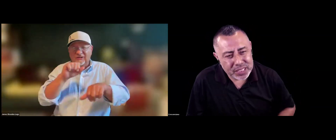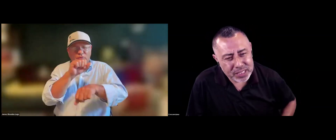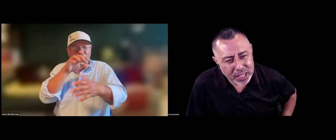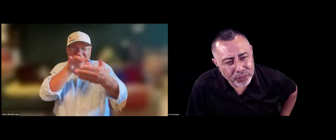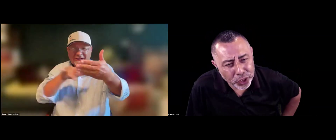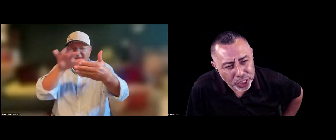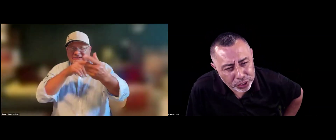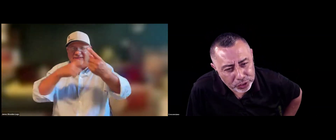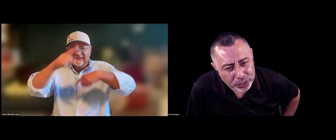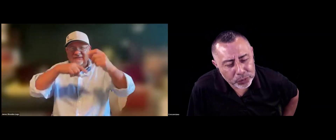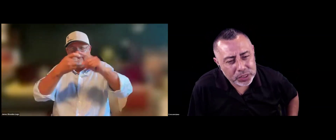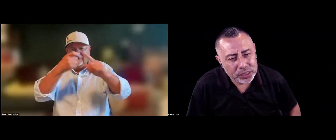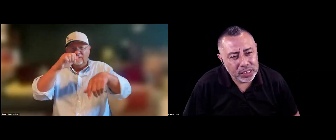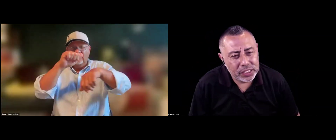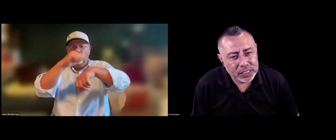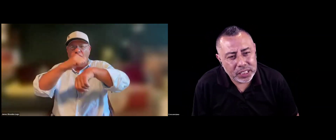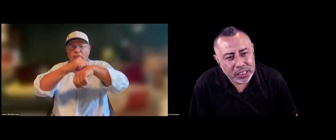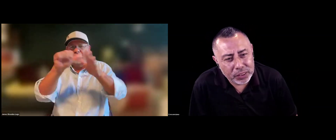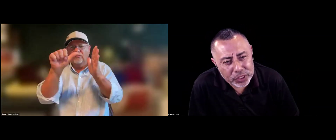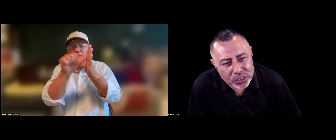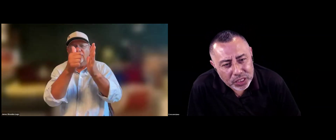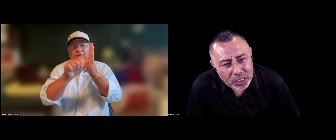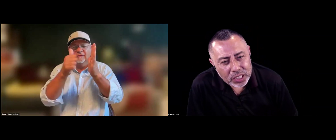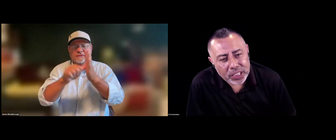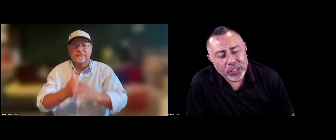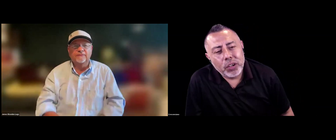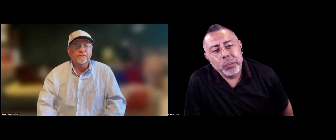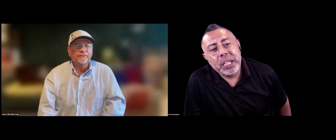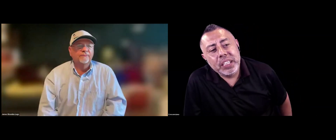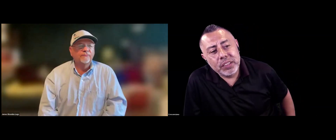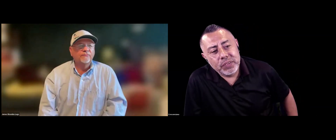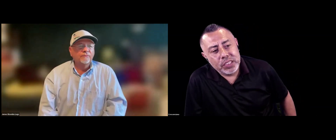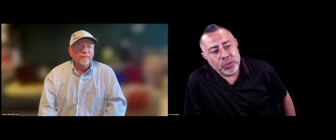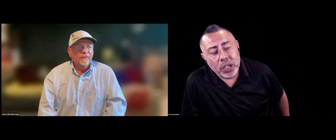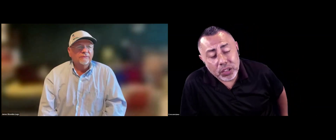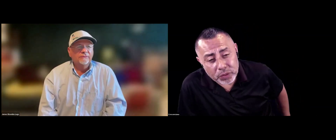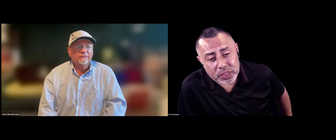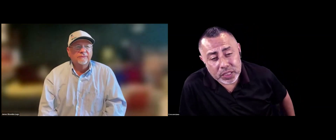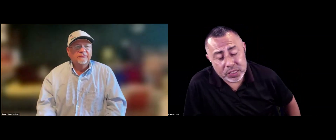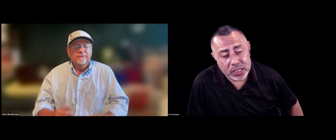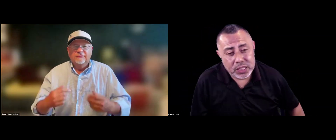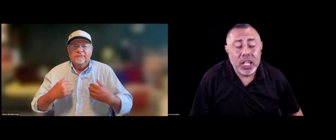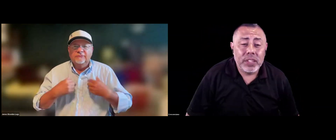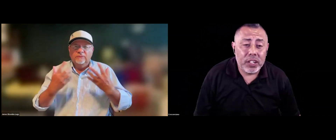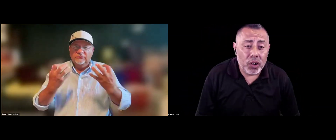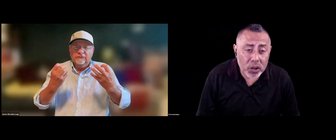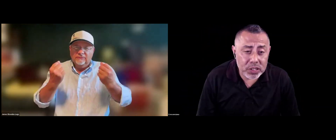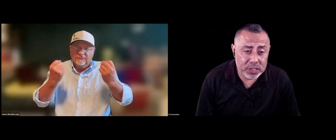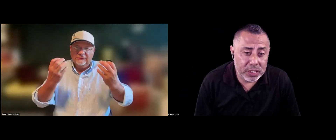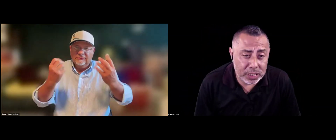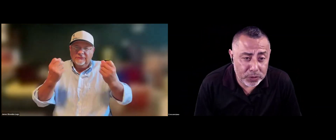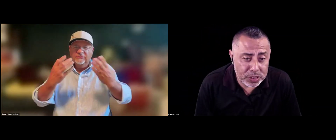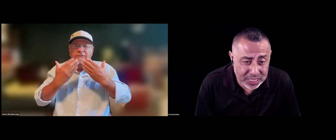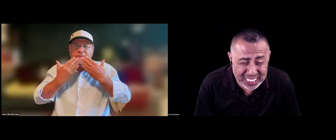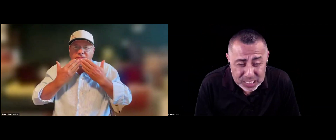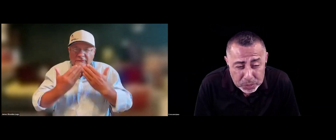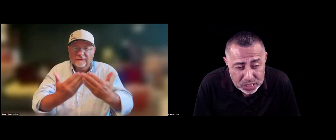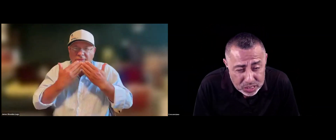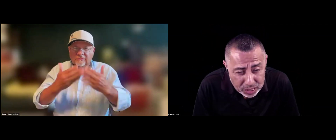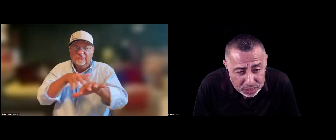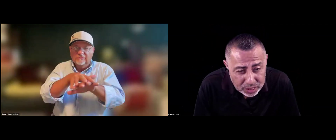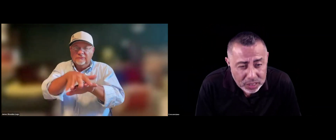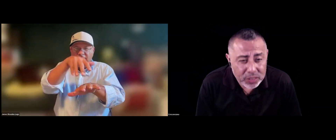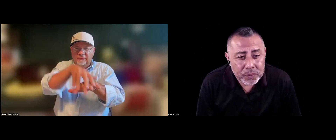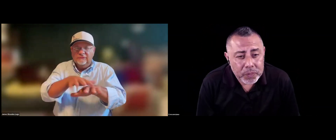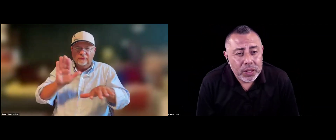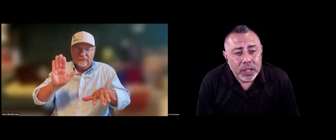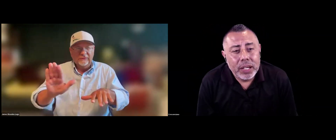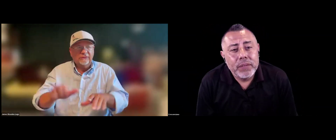That emulates the sign for hunger, which is Indian sign language. And there are many of these rock carvings that exist that are sign language and they need to be studied.